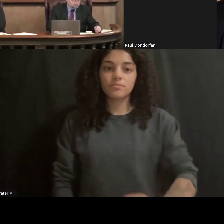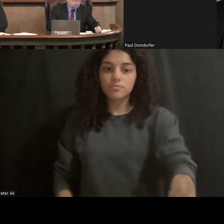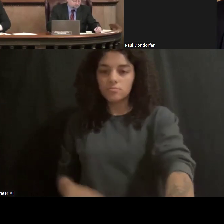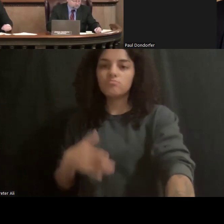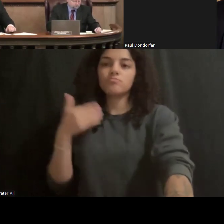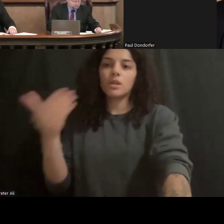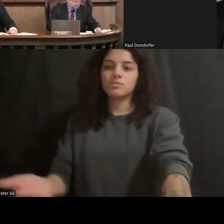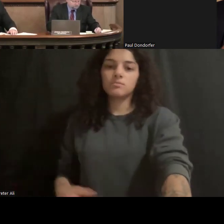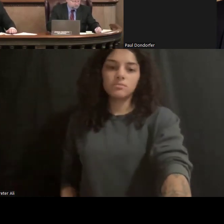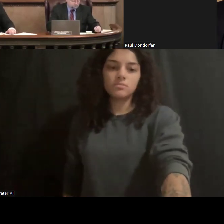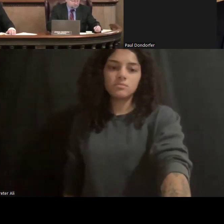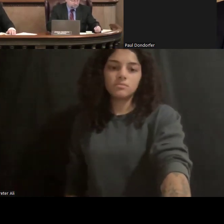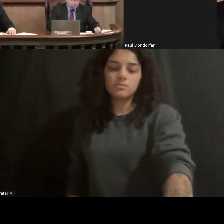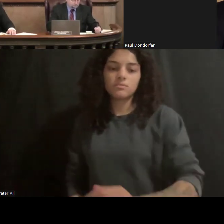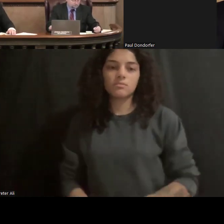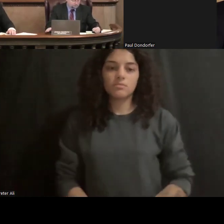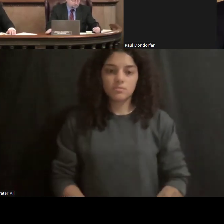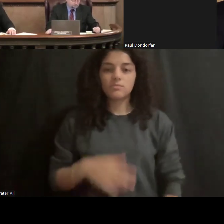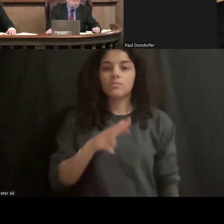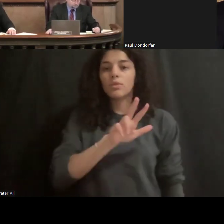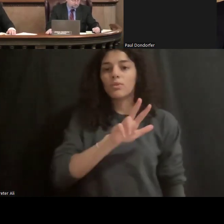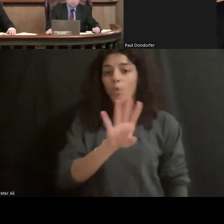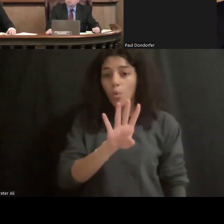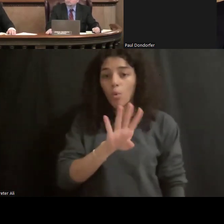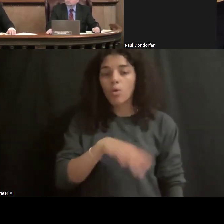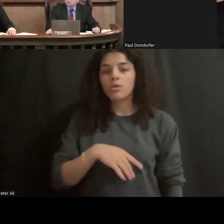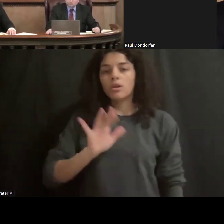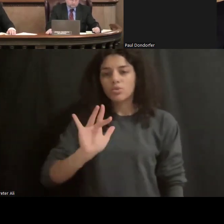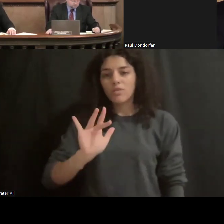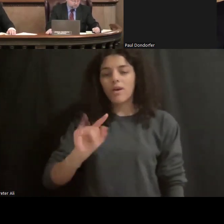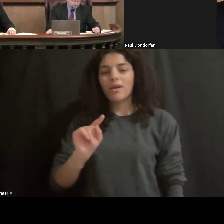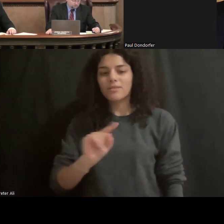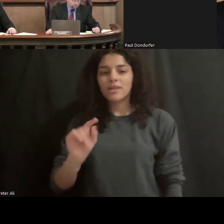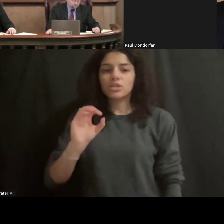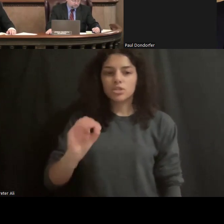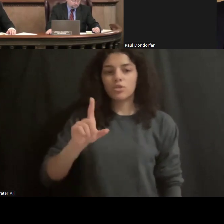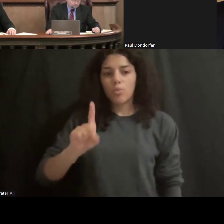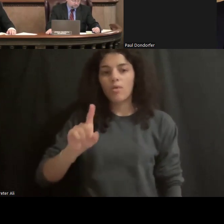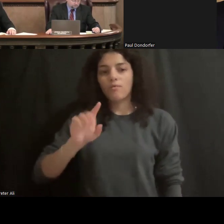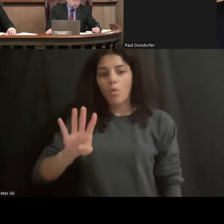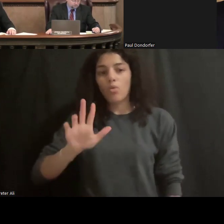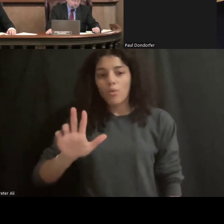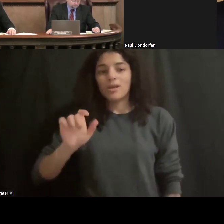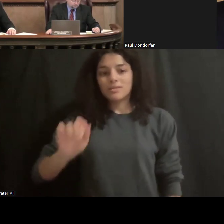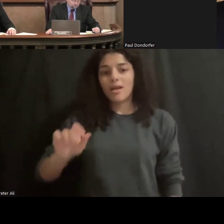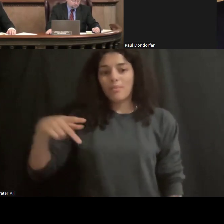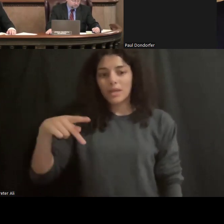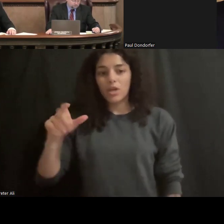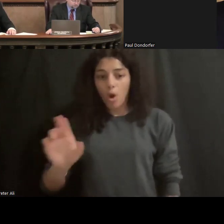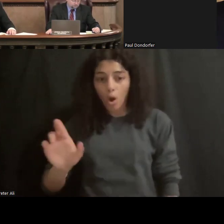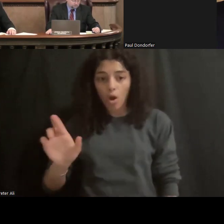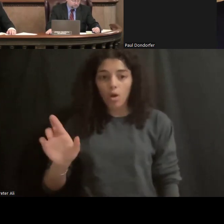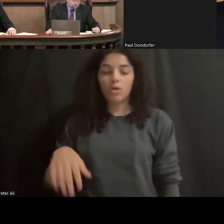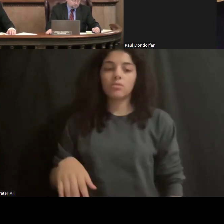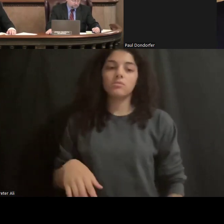item Item number 34 referral 25-0143 PR Resolution repealing the bond resolution adopted on December